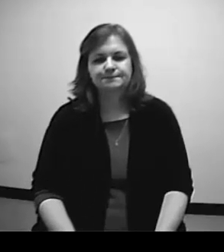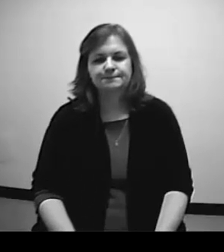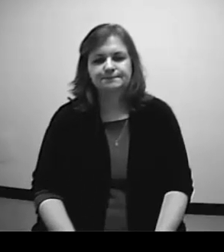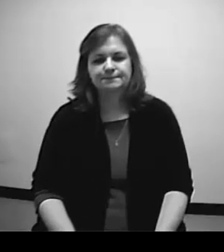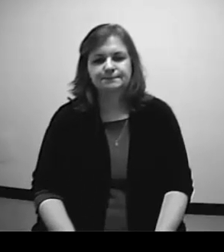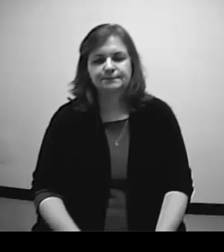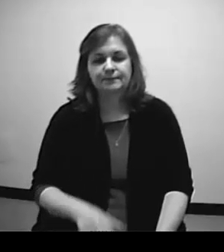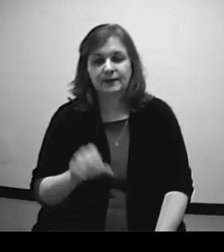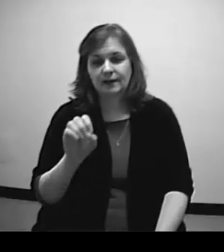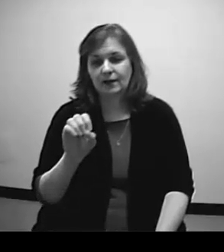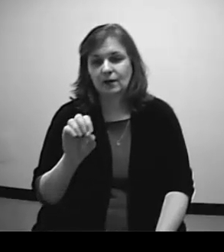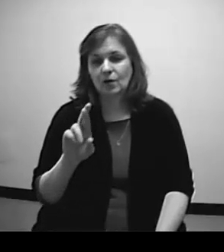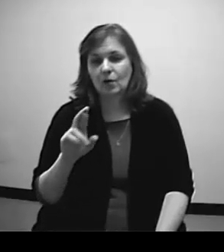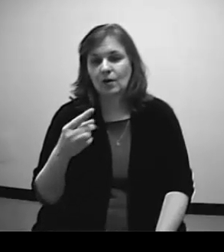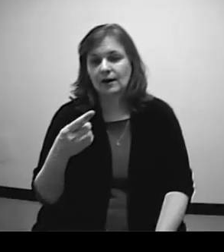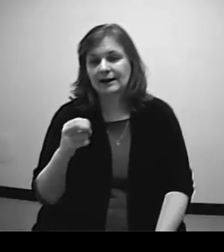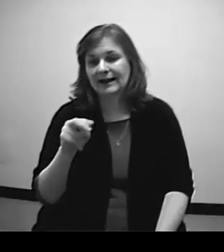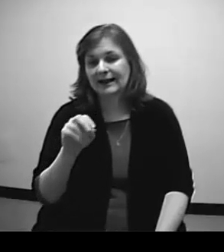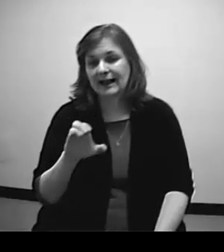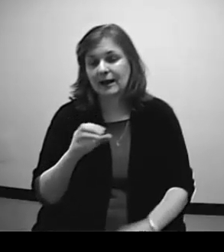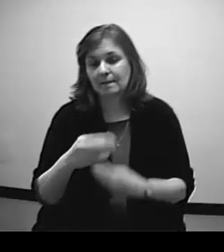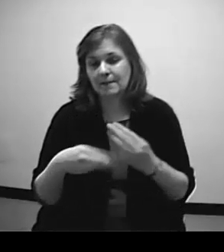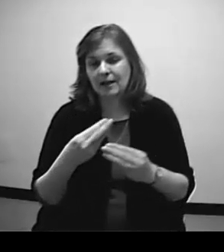we look at organic molecules